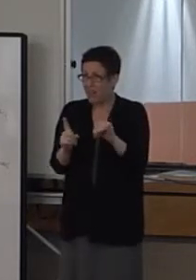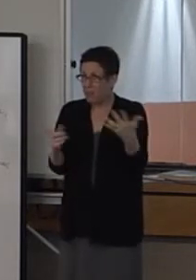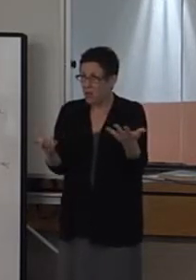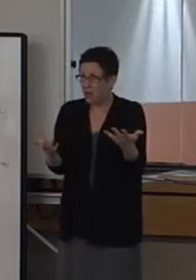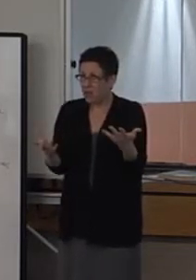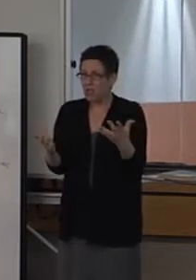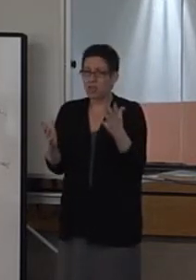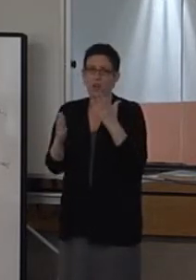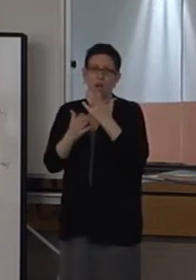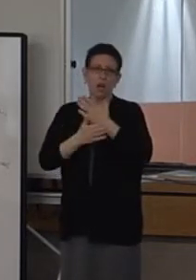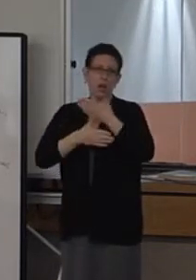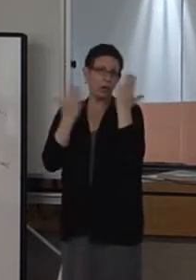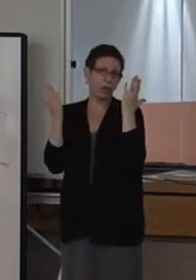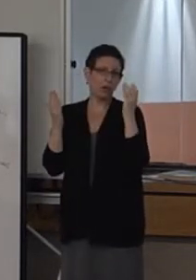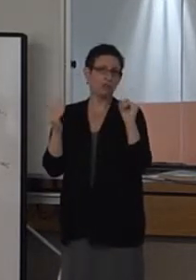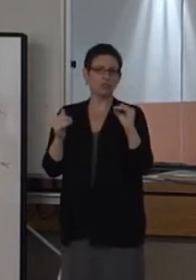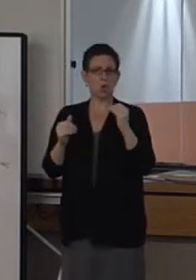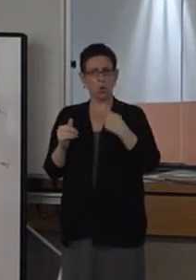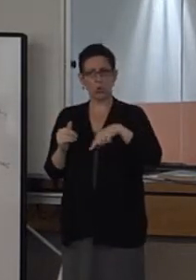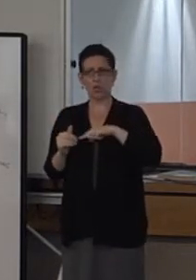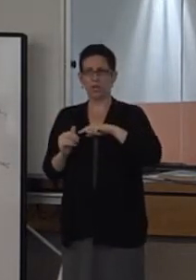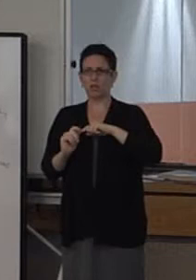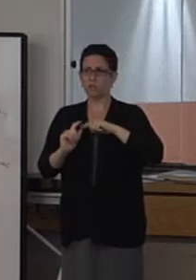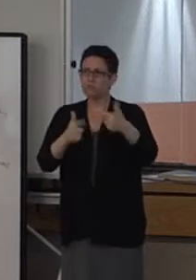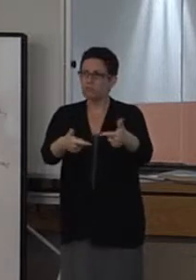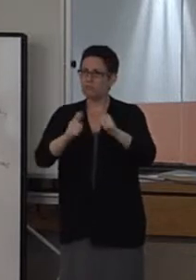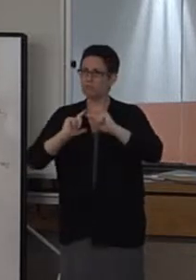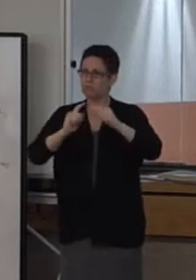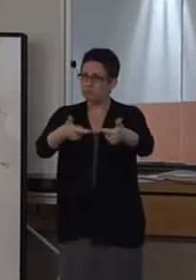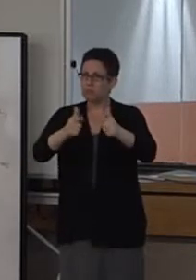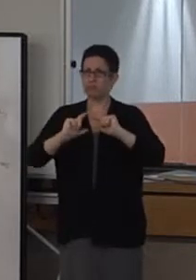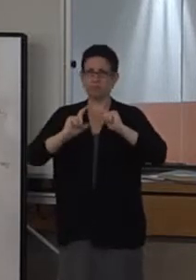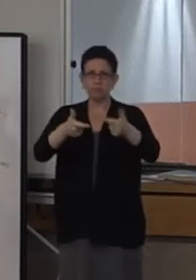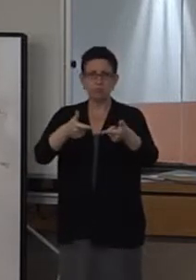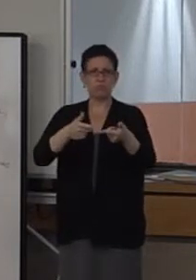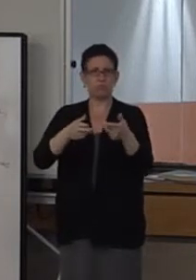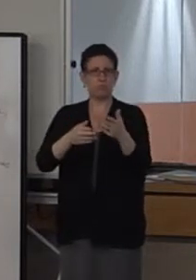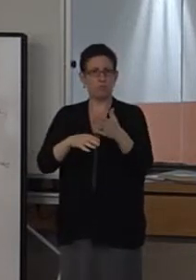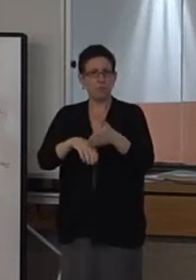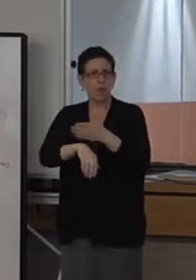So we go back and forth and back and forth until it becomes 100%, and you should see